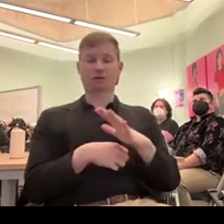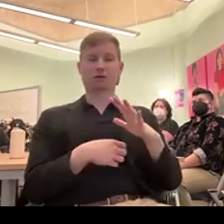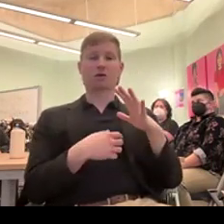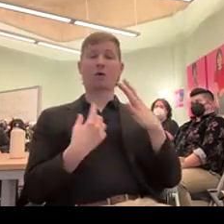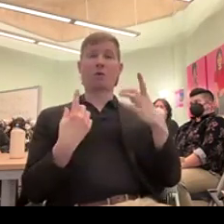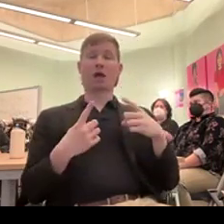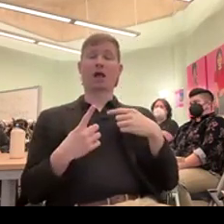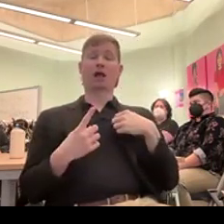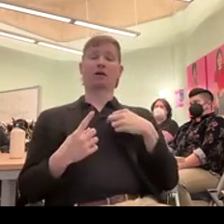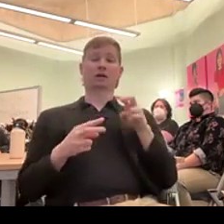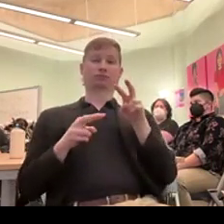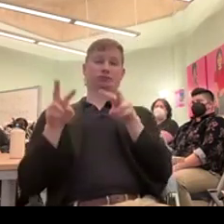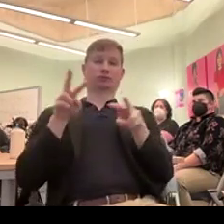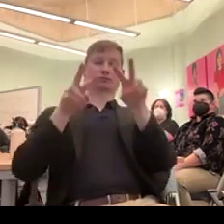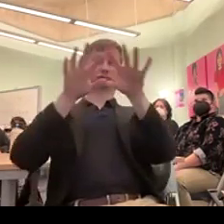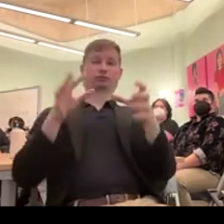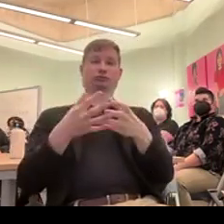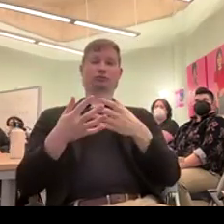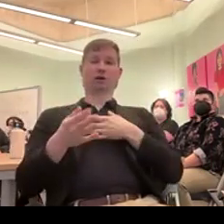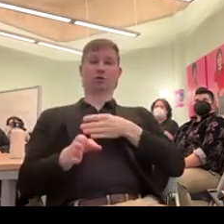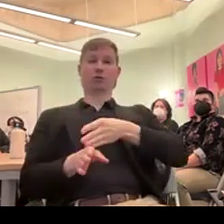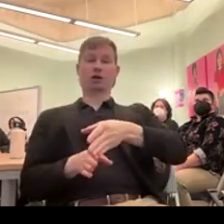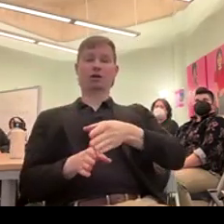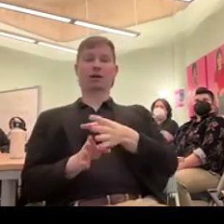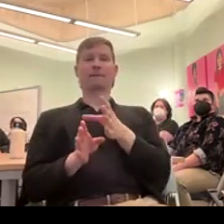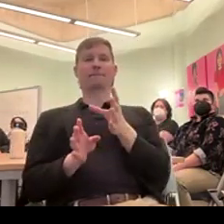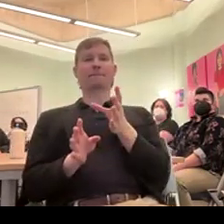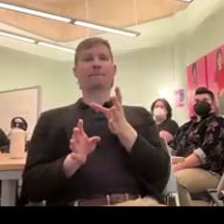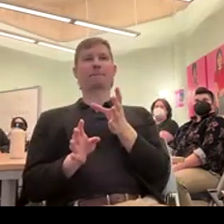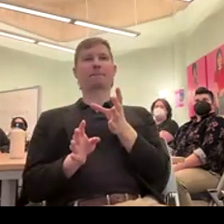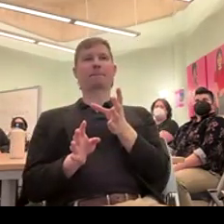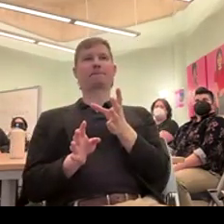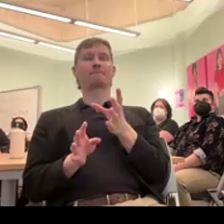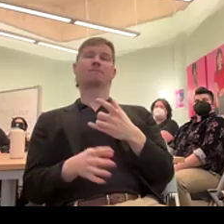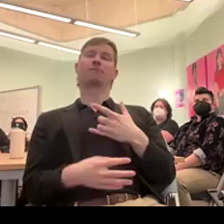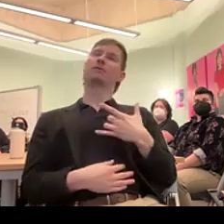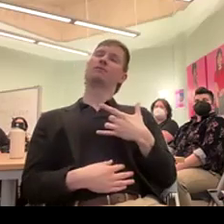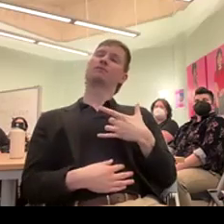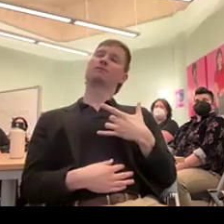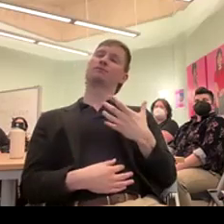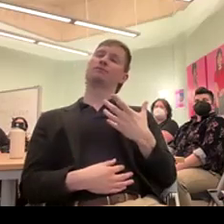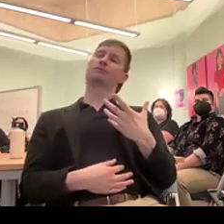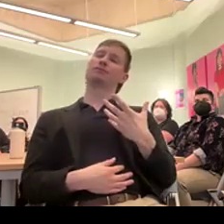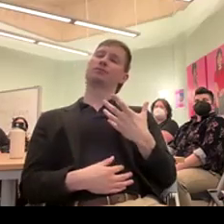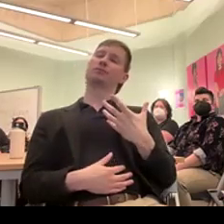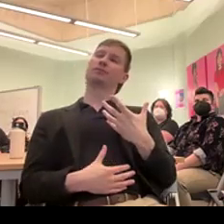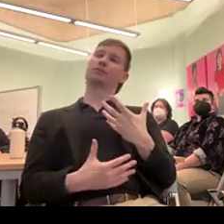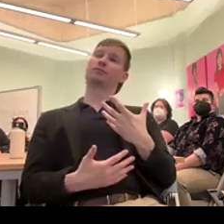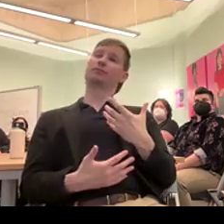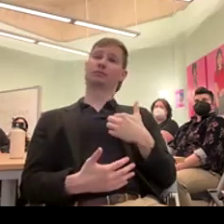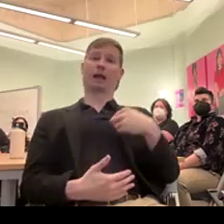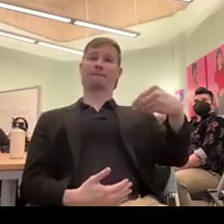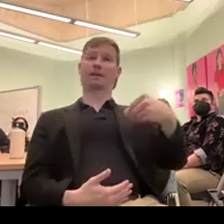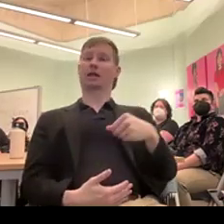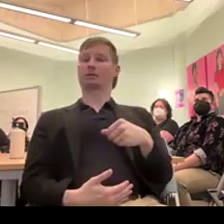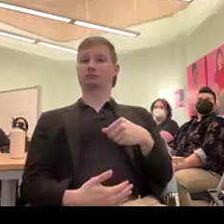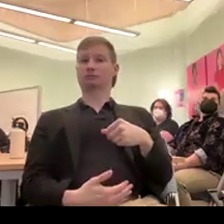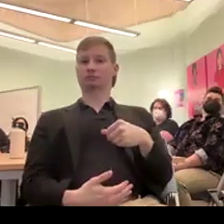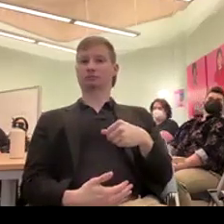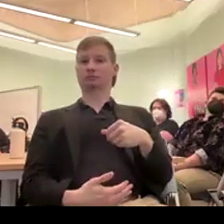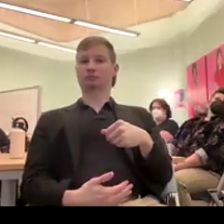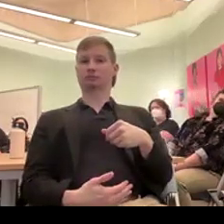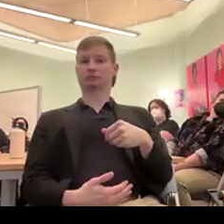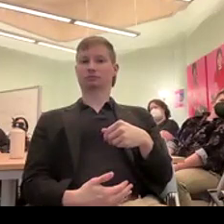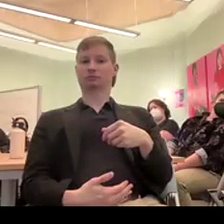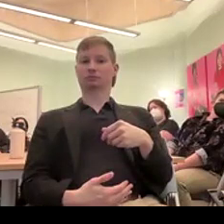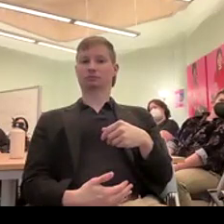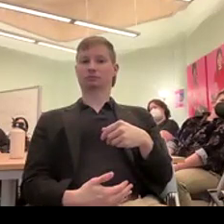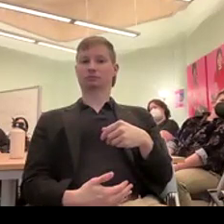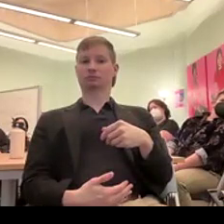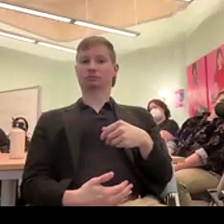and part-time and full-time, I think when I look at my career as a whole, I feel that I'm underpaid